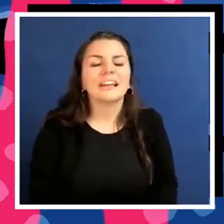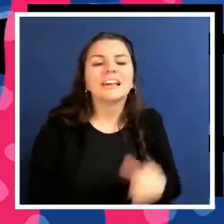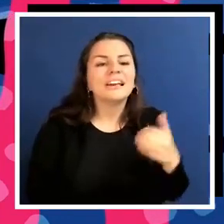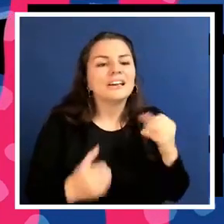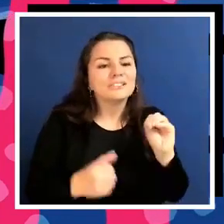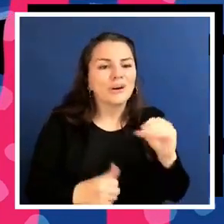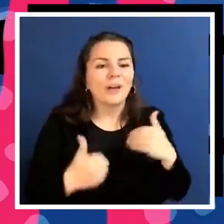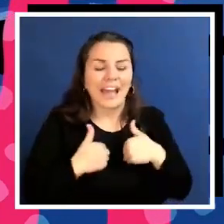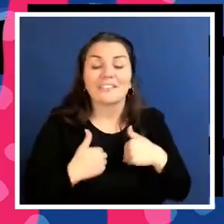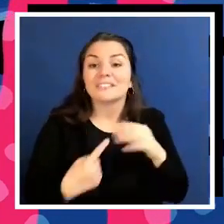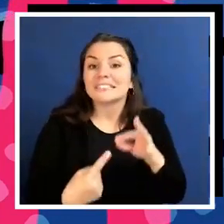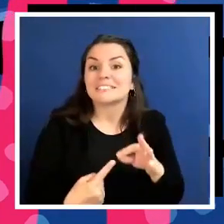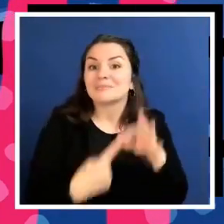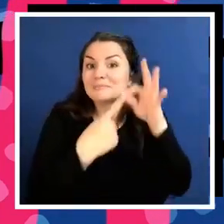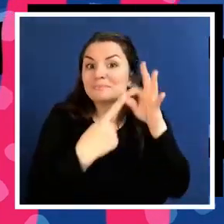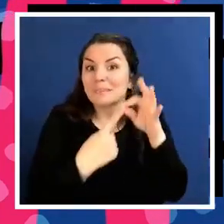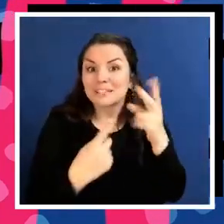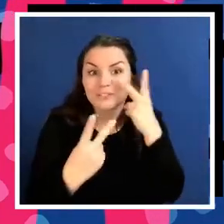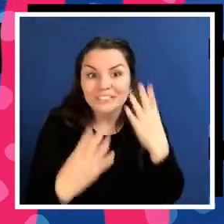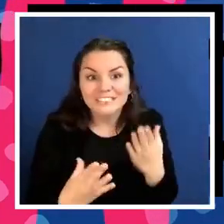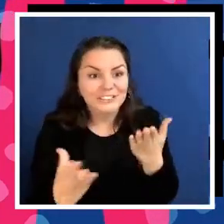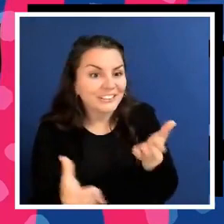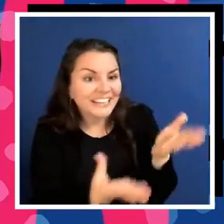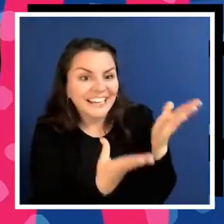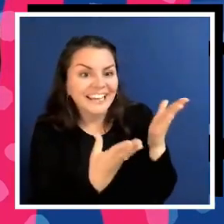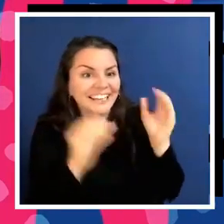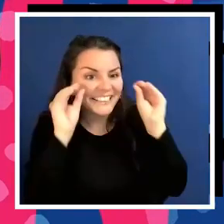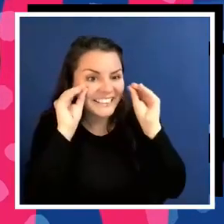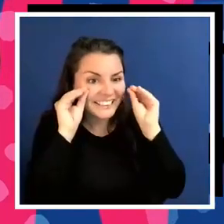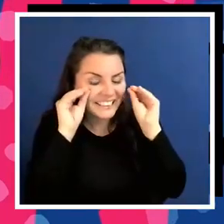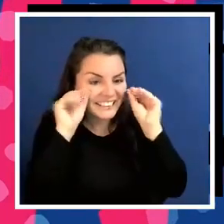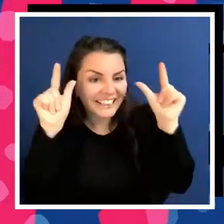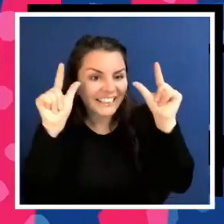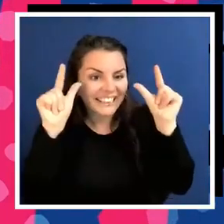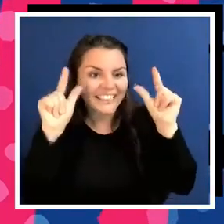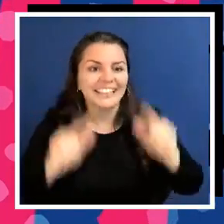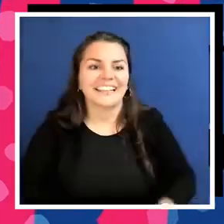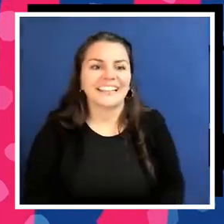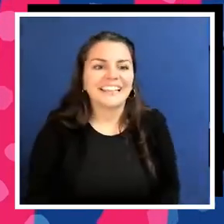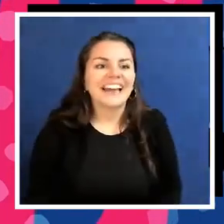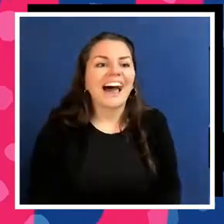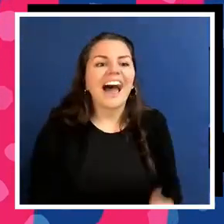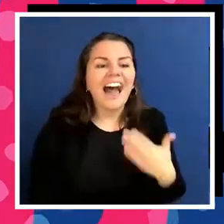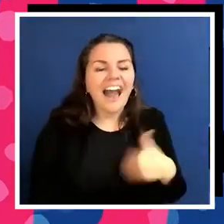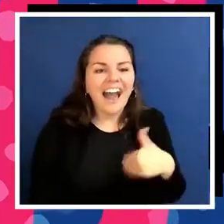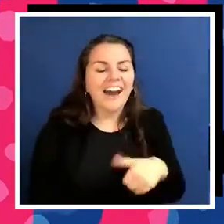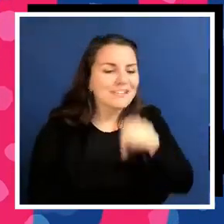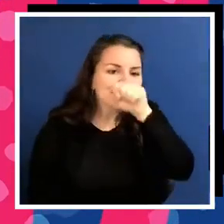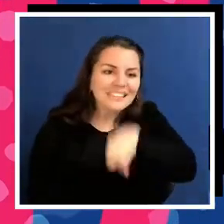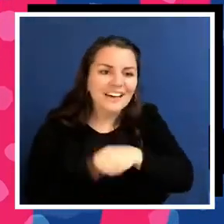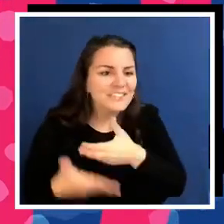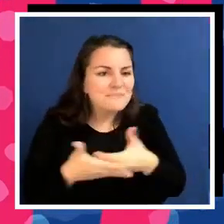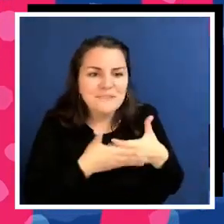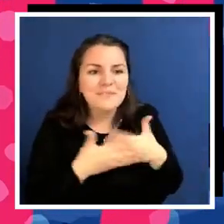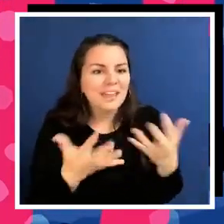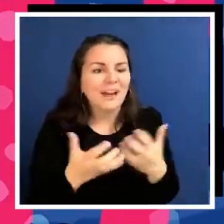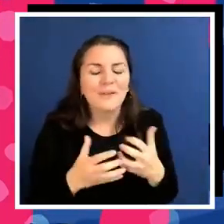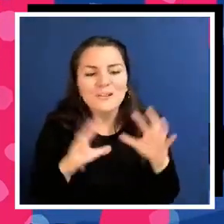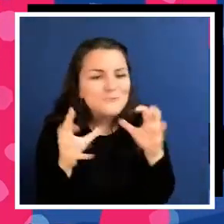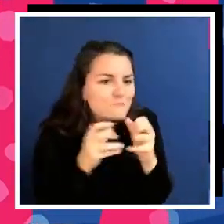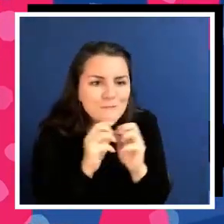IT.